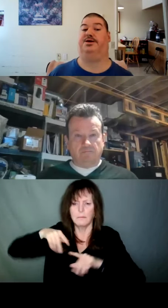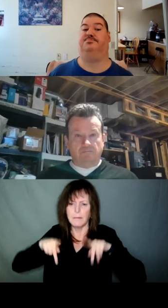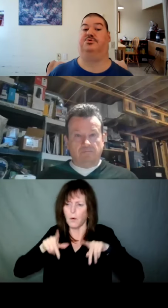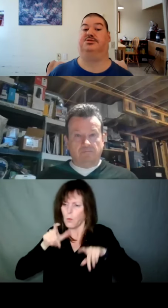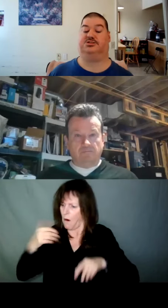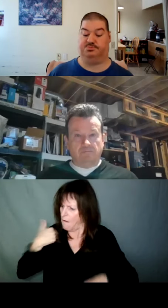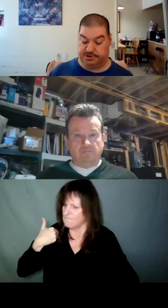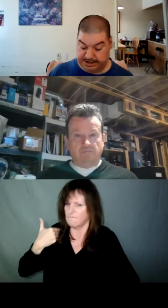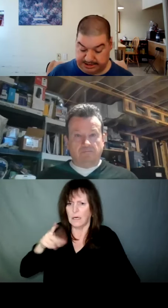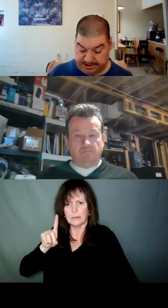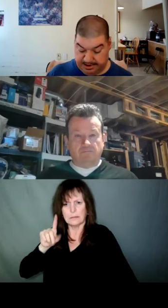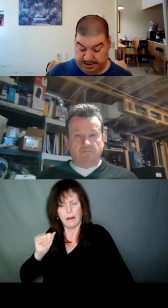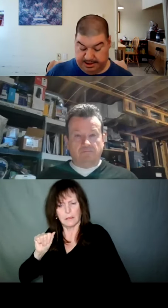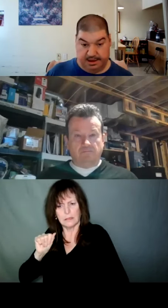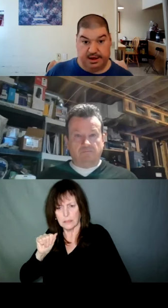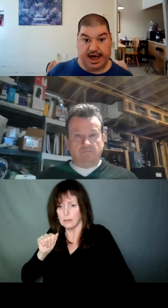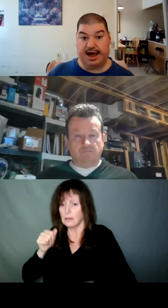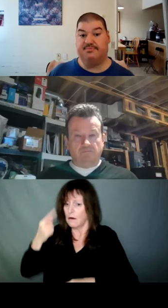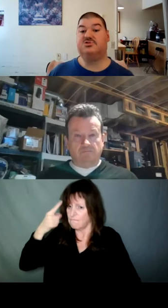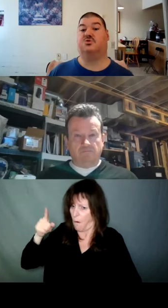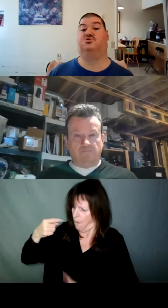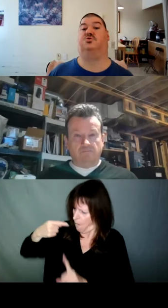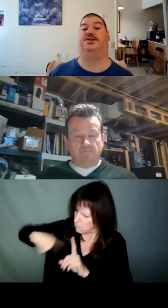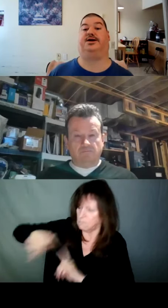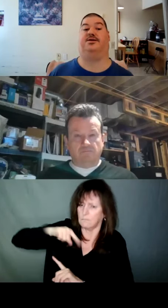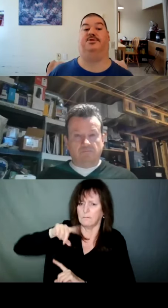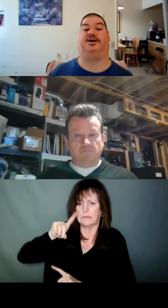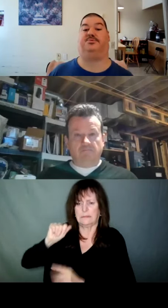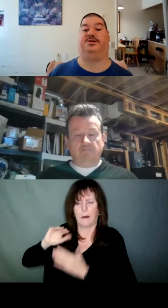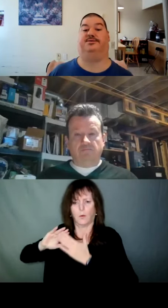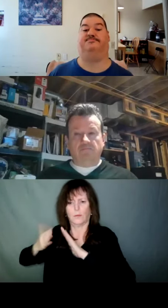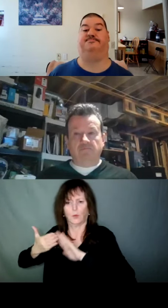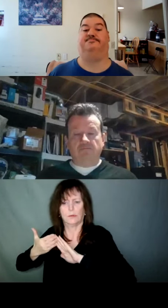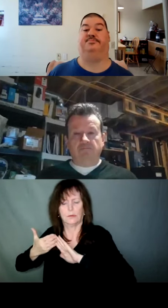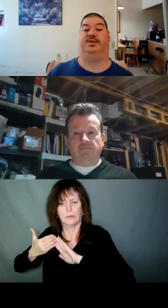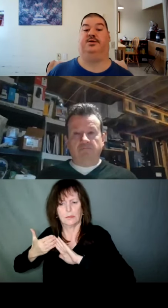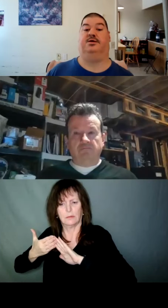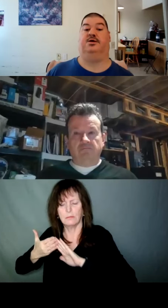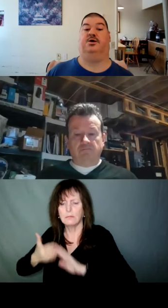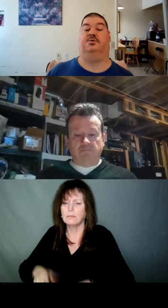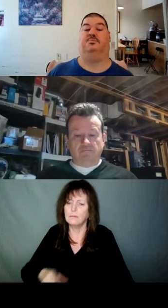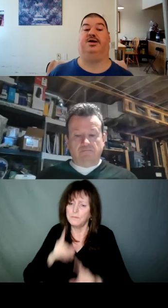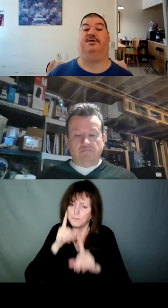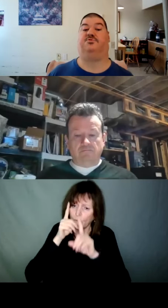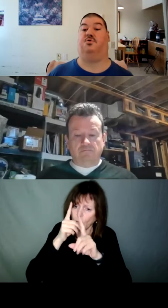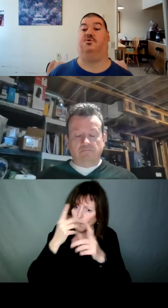disabilities for people with disabilities.